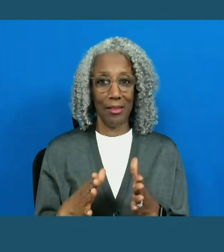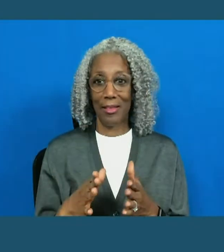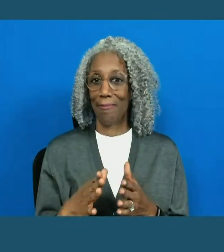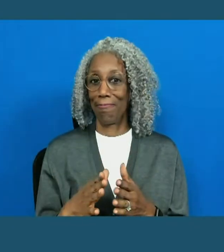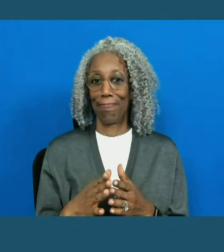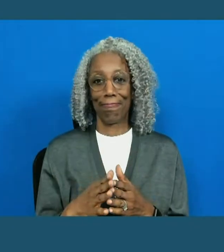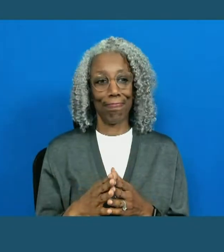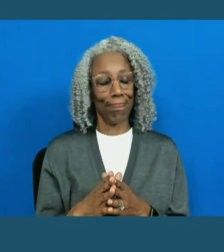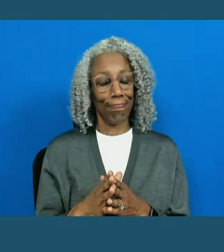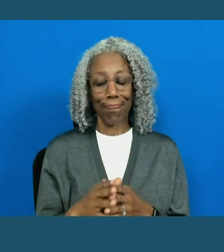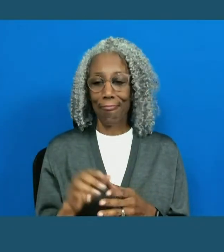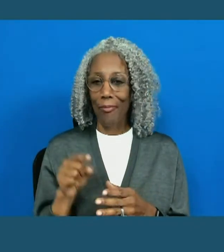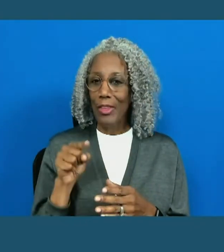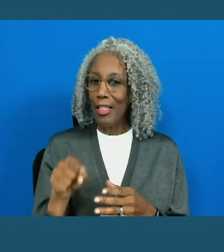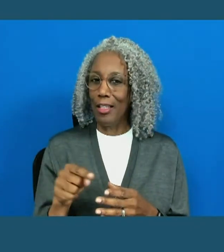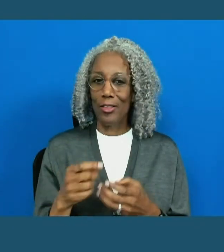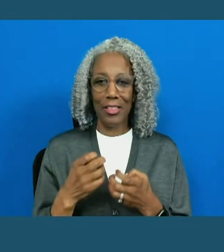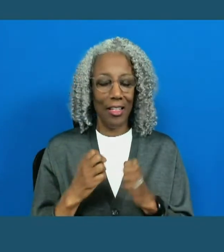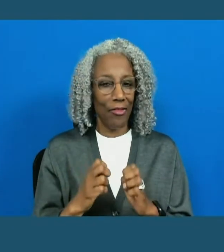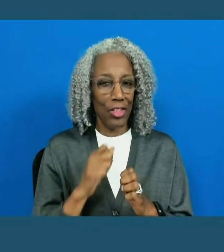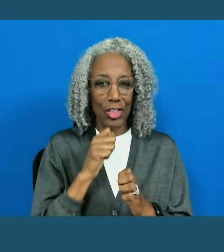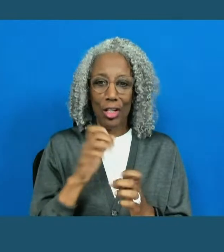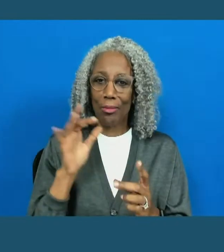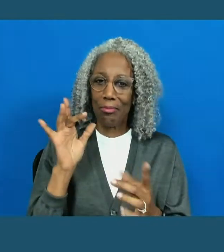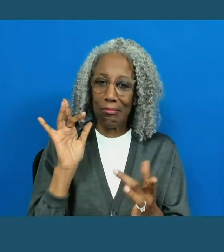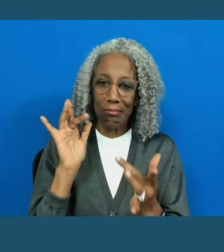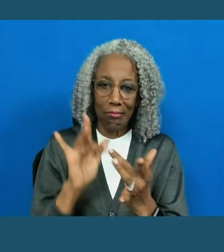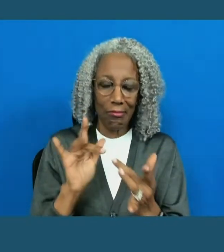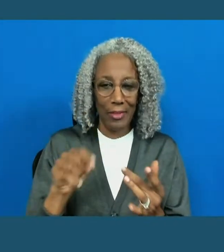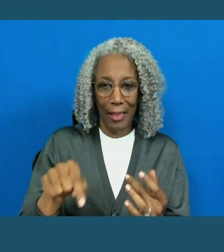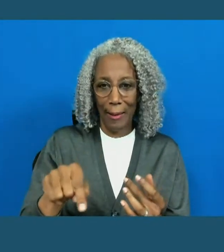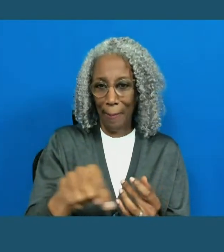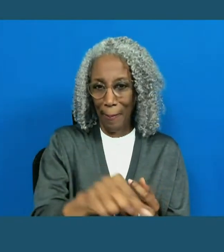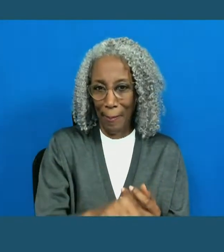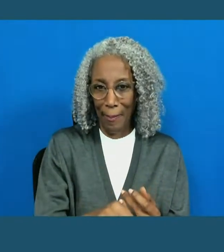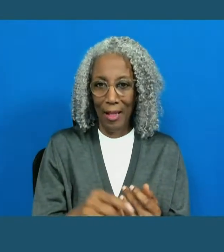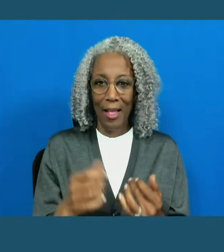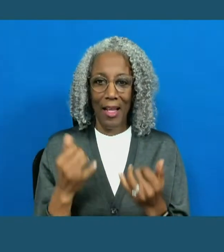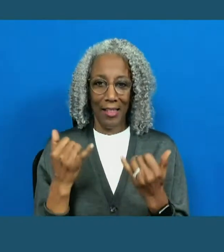to black and brown and shoes and families, these efforts for